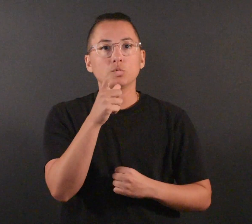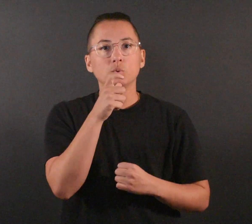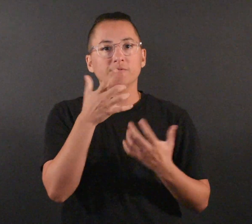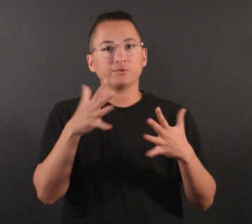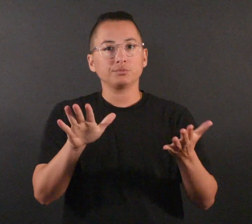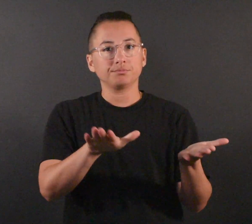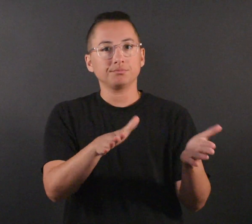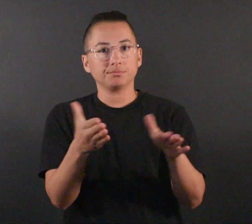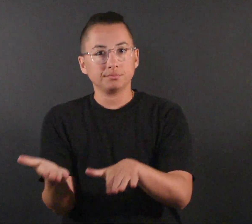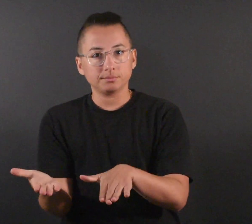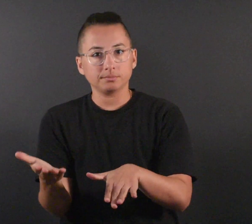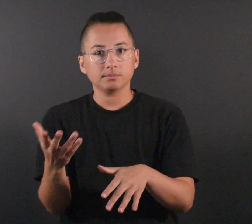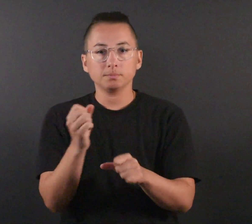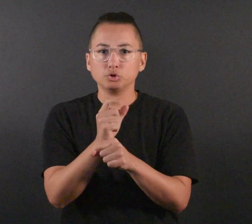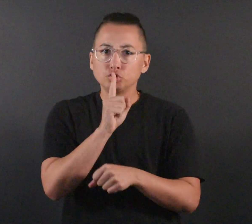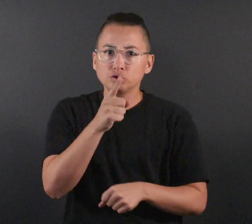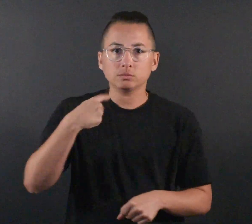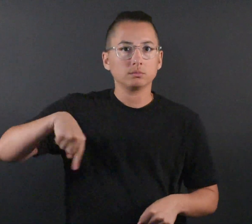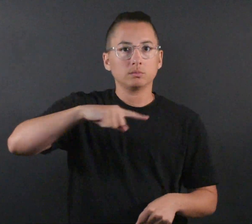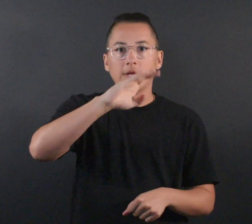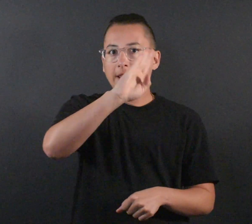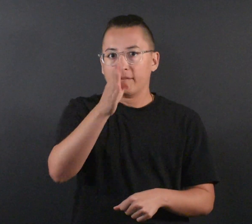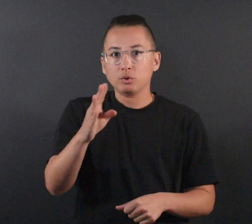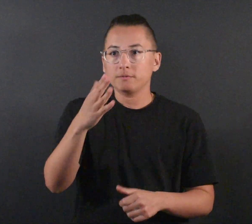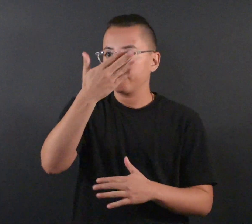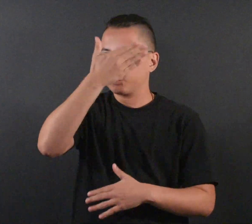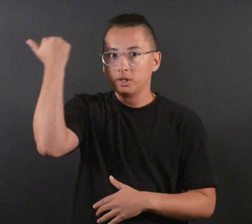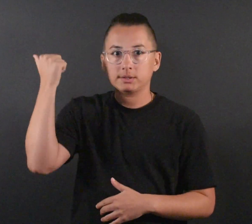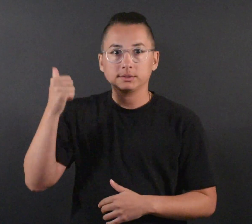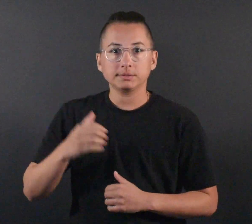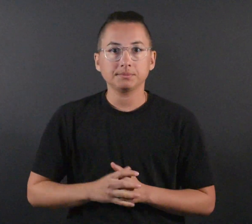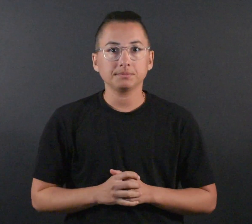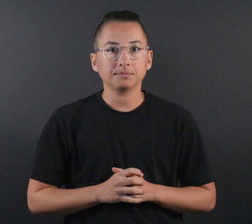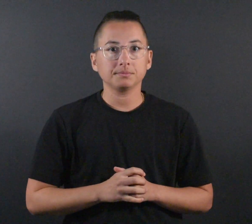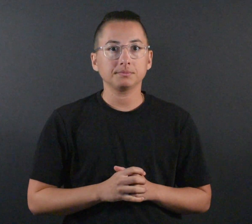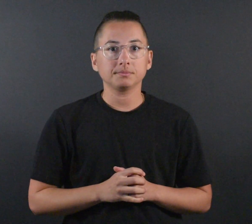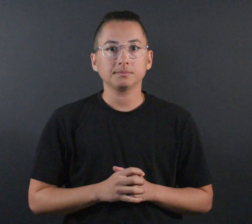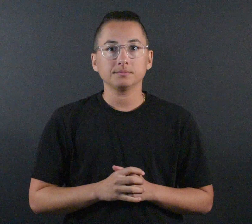to recognize and honor loved ones who have passed away to ensure that they are never forgotten.